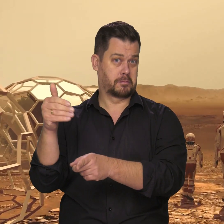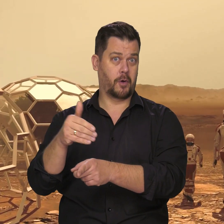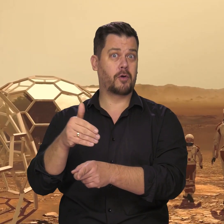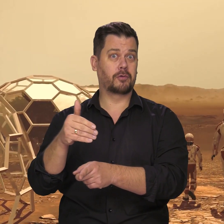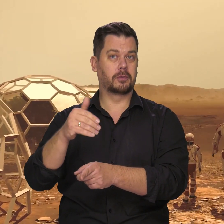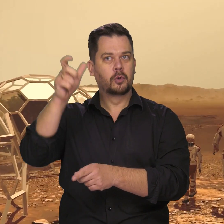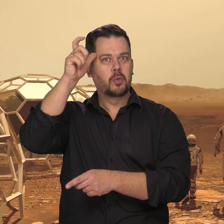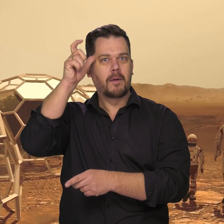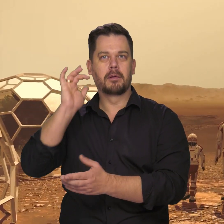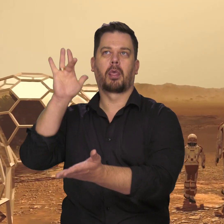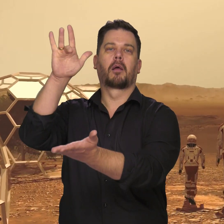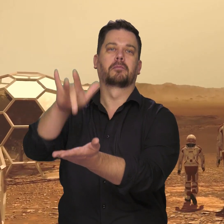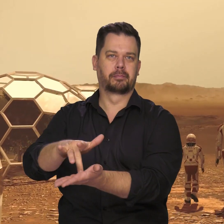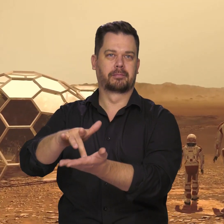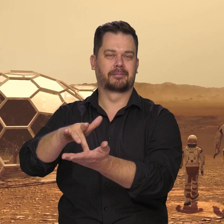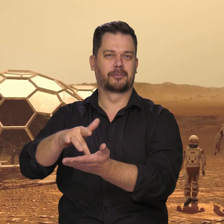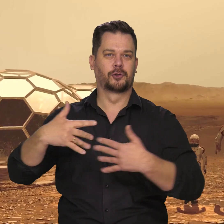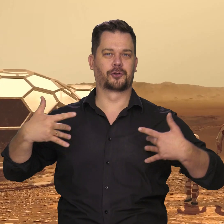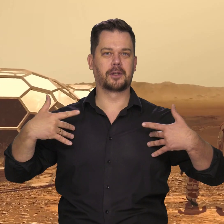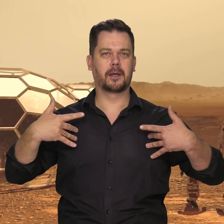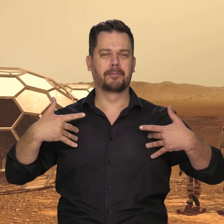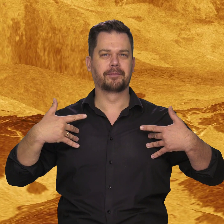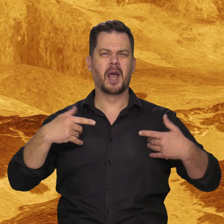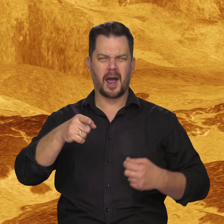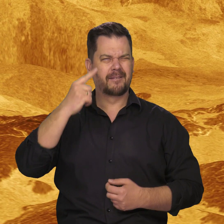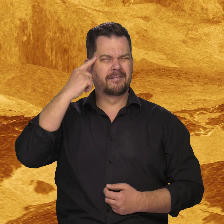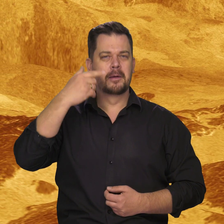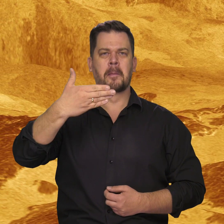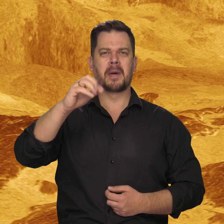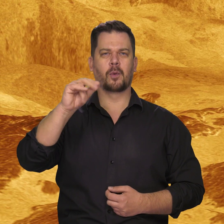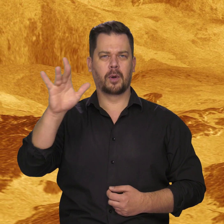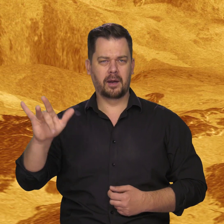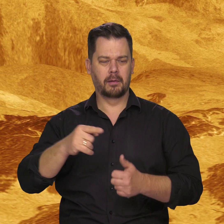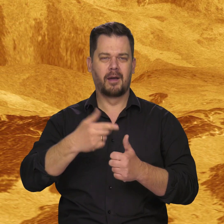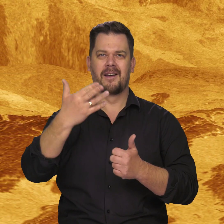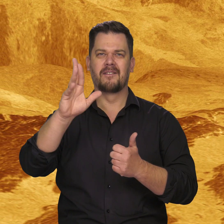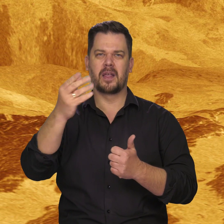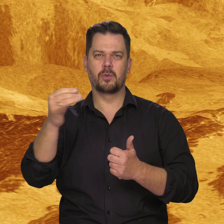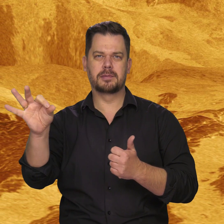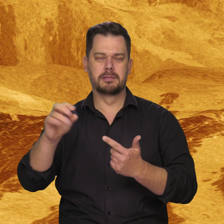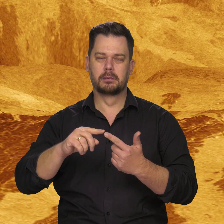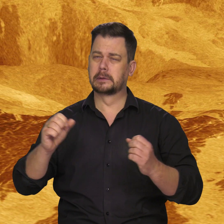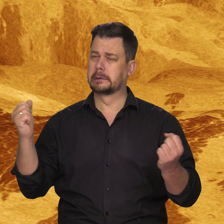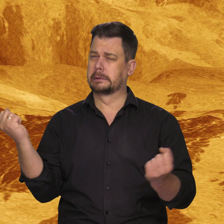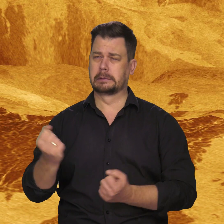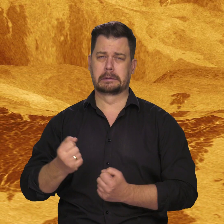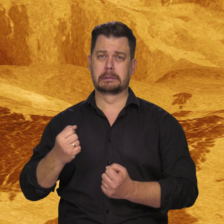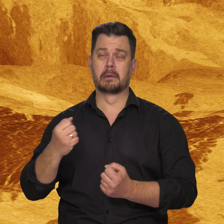where there's a chance that humans will land in the future. As we already know, on Mercury and Venus, conditions are so extreme